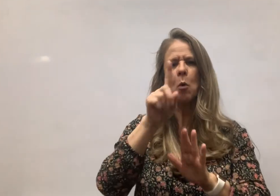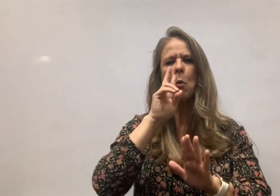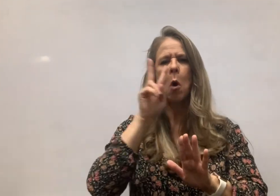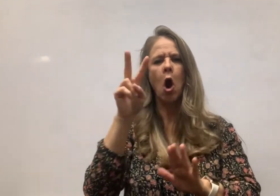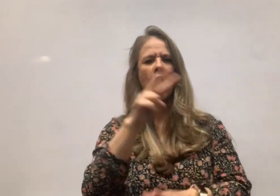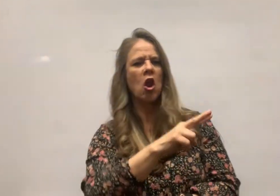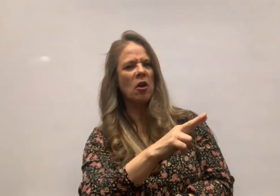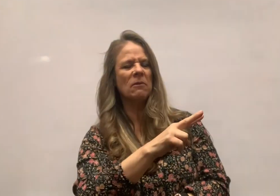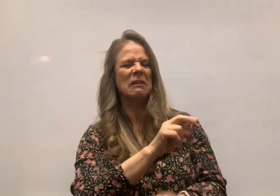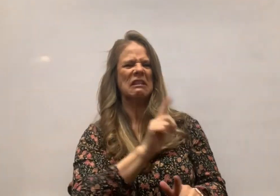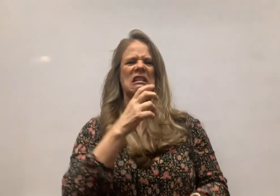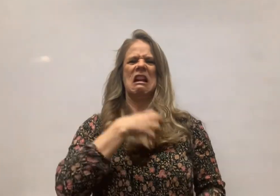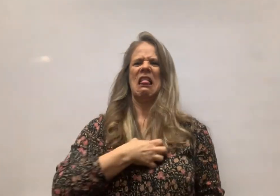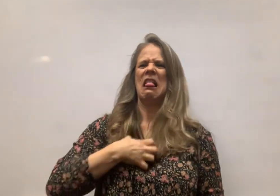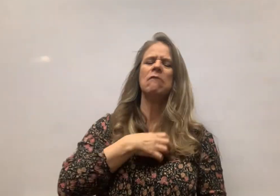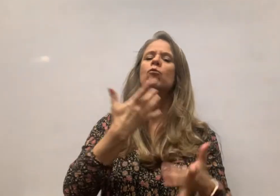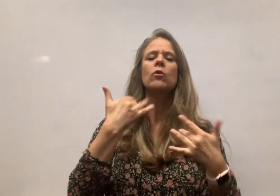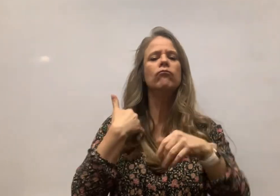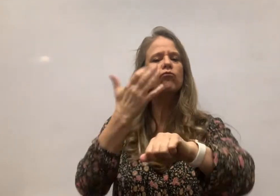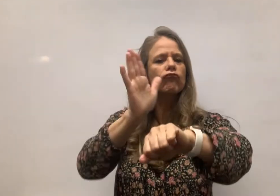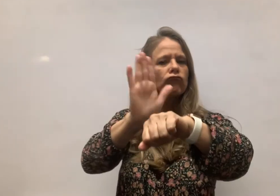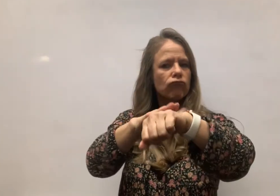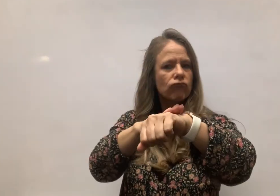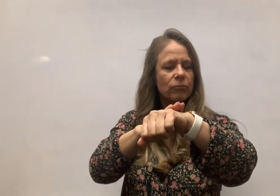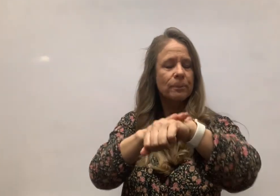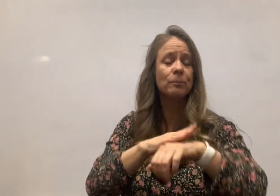Those details may gross you-a warning to you all.